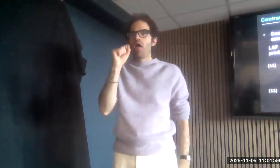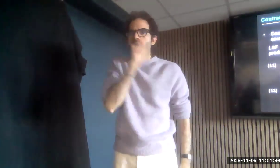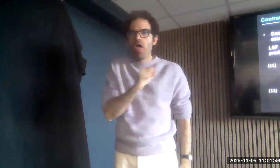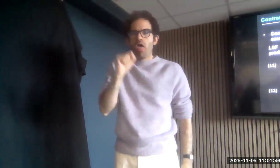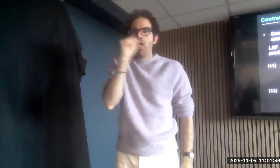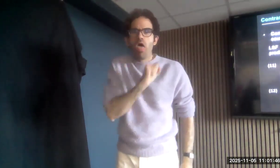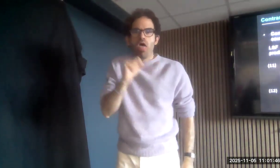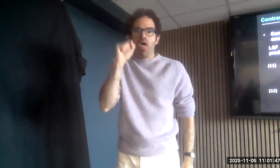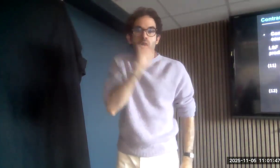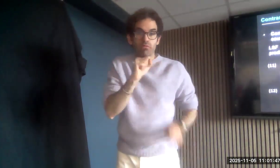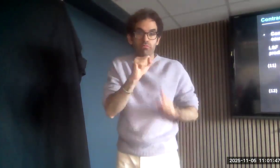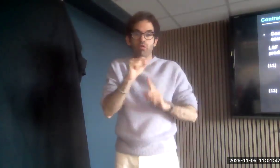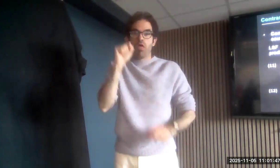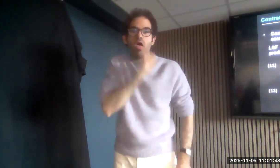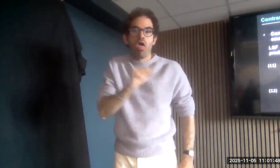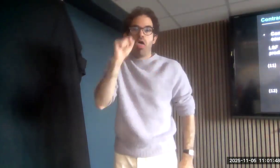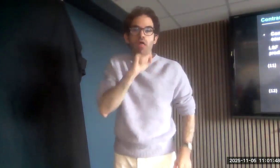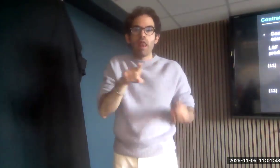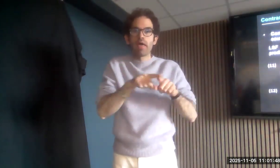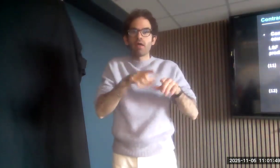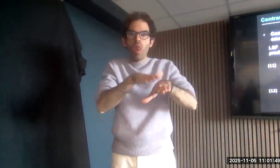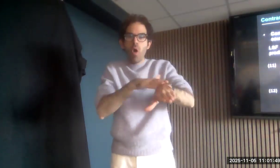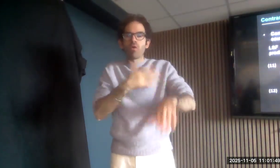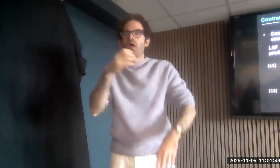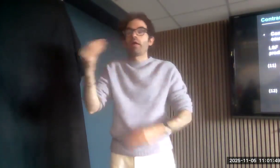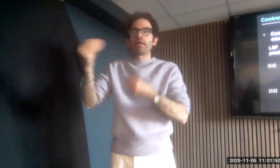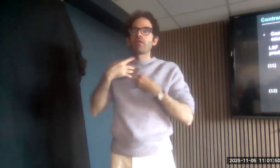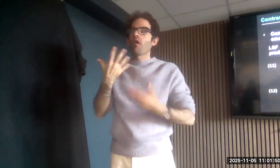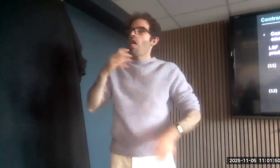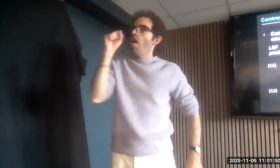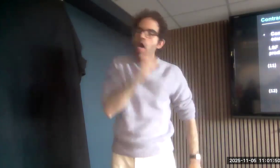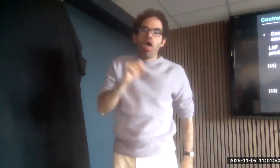So we can say in LSF, that - Give - Coughing.